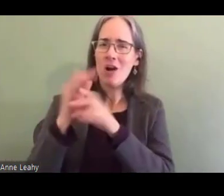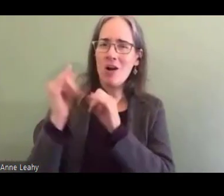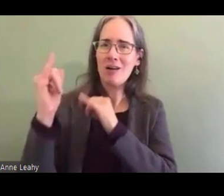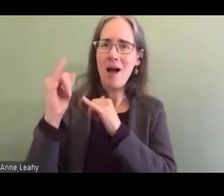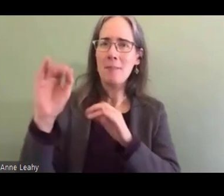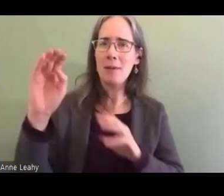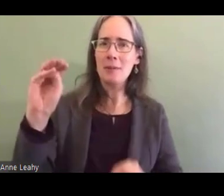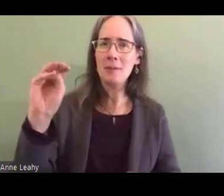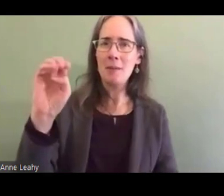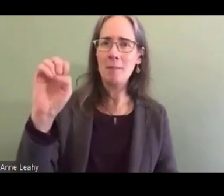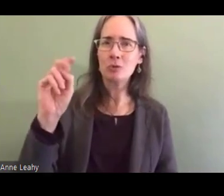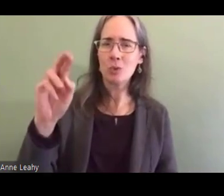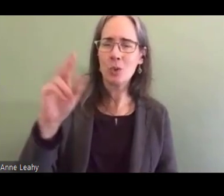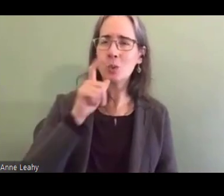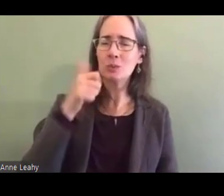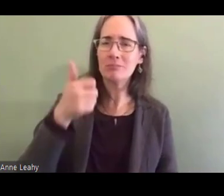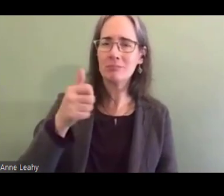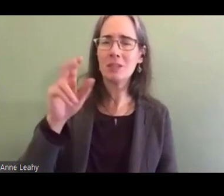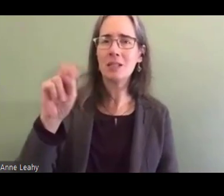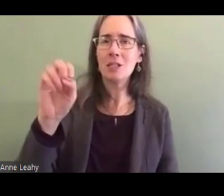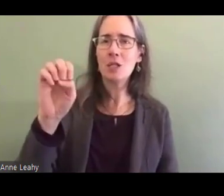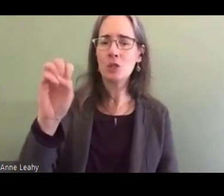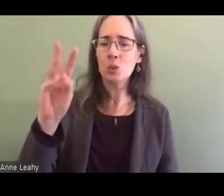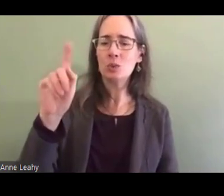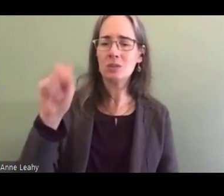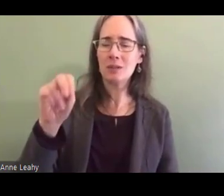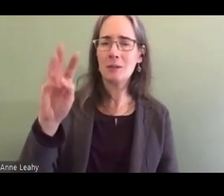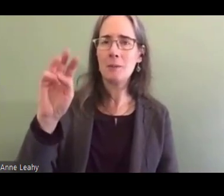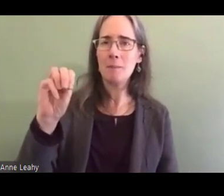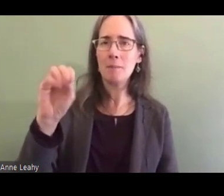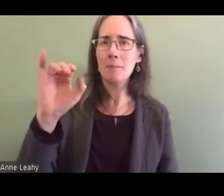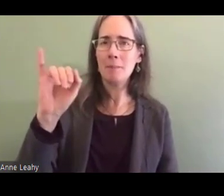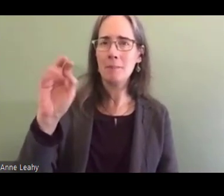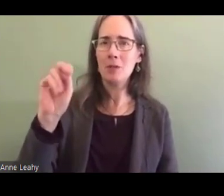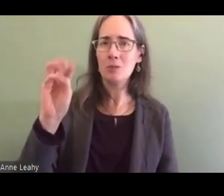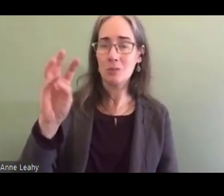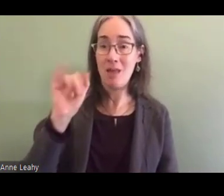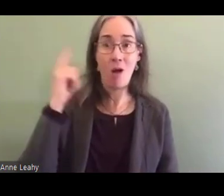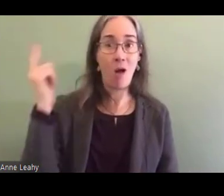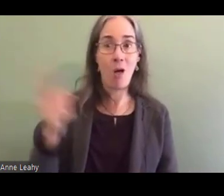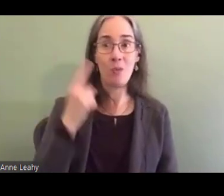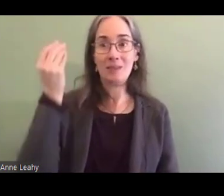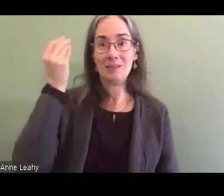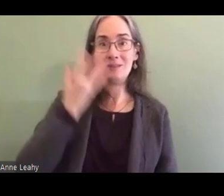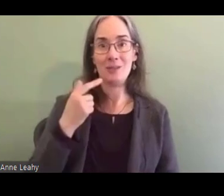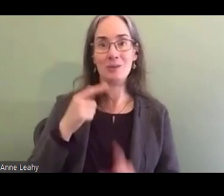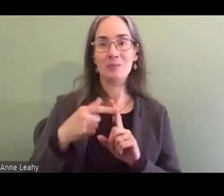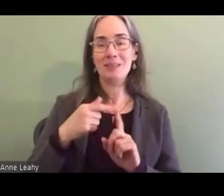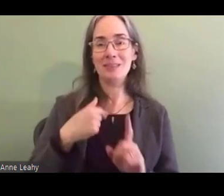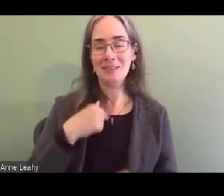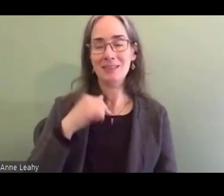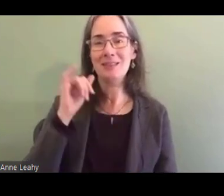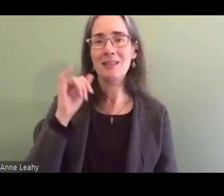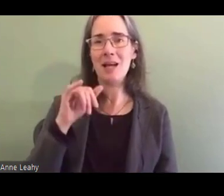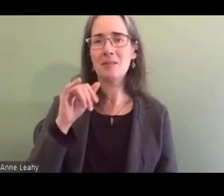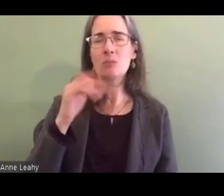Newton Minow, who has always said to me what I lot of people say.